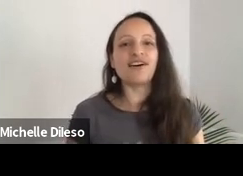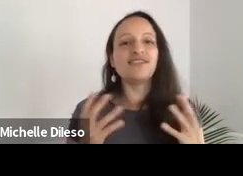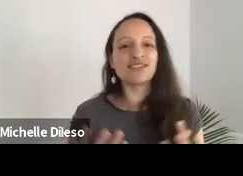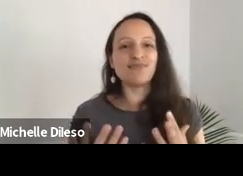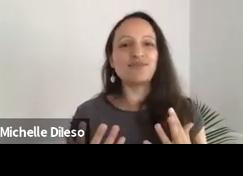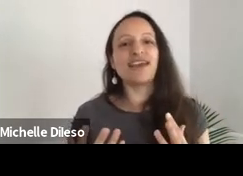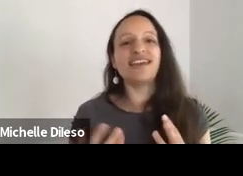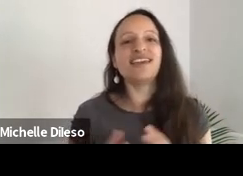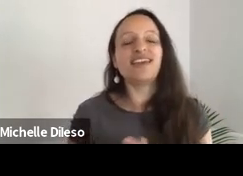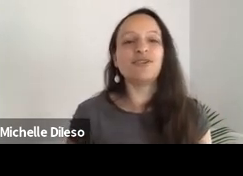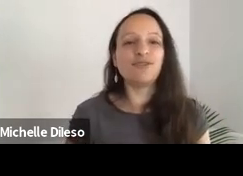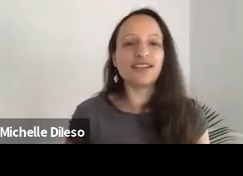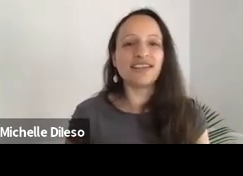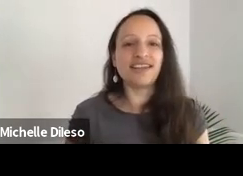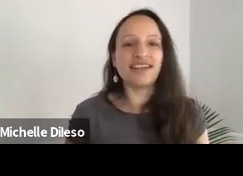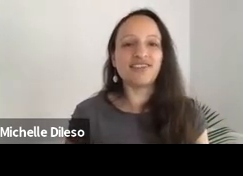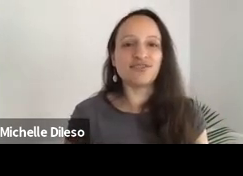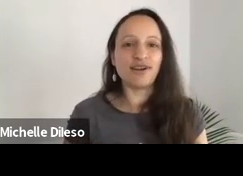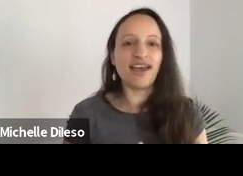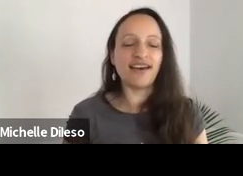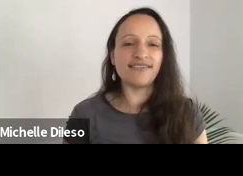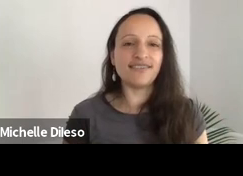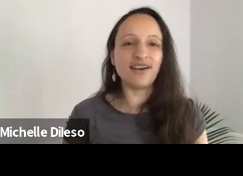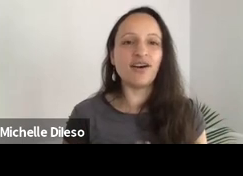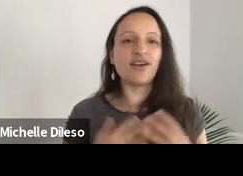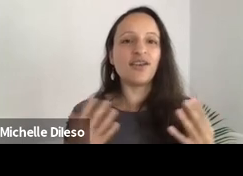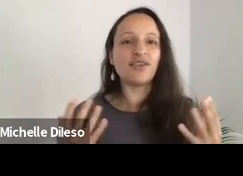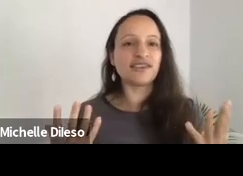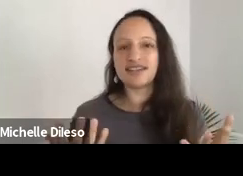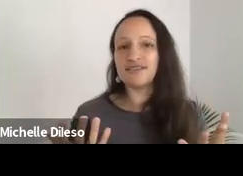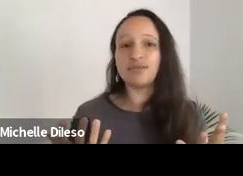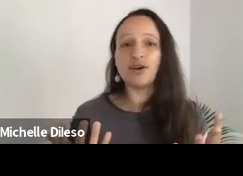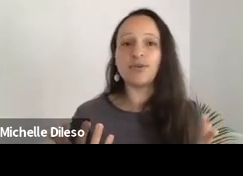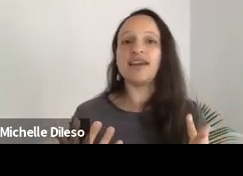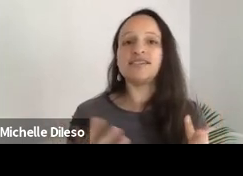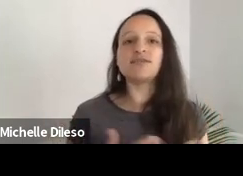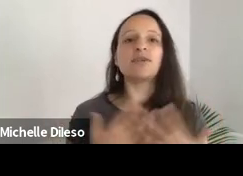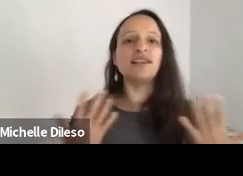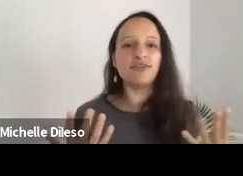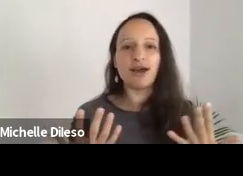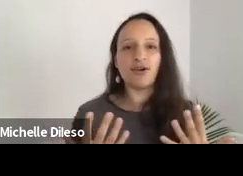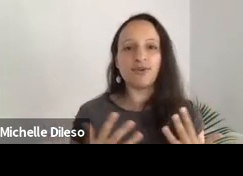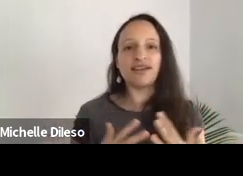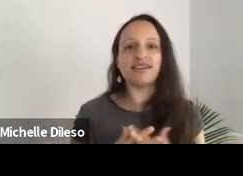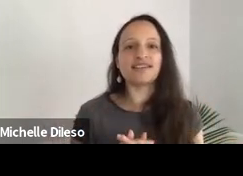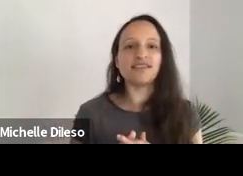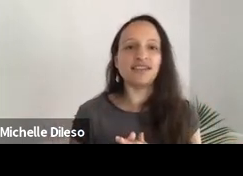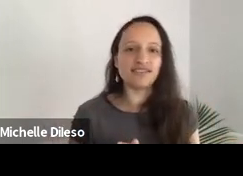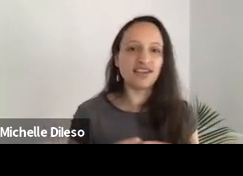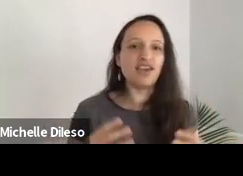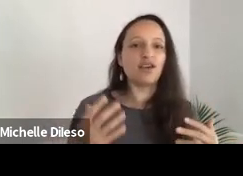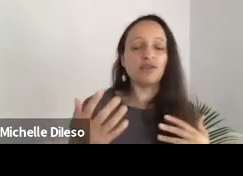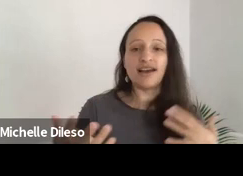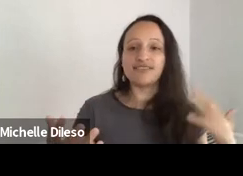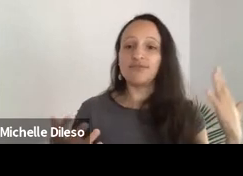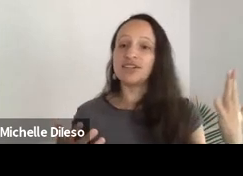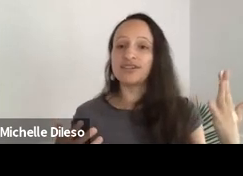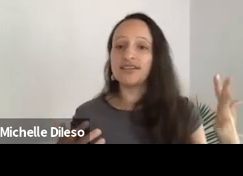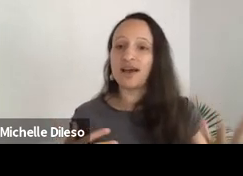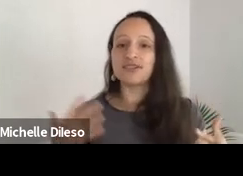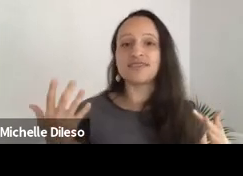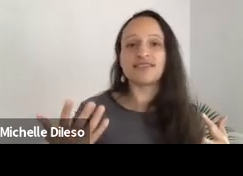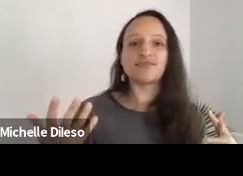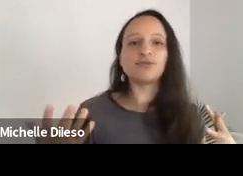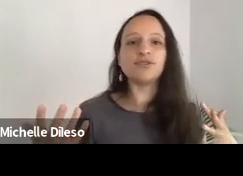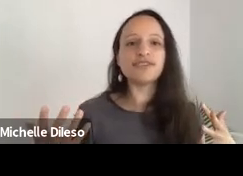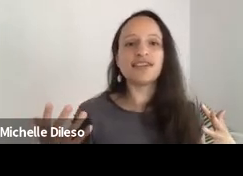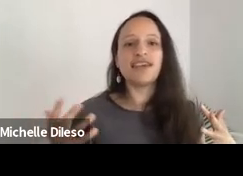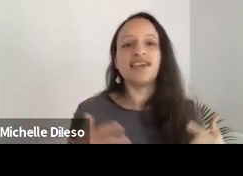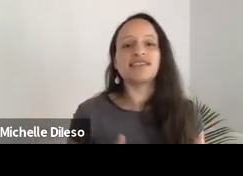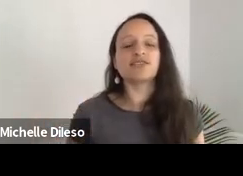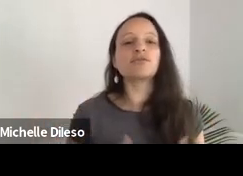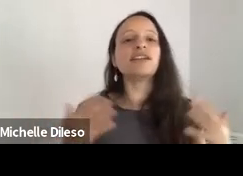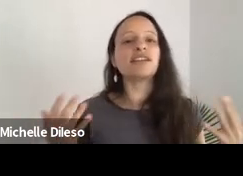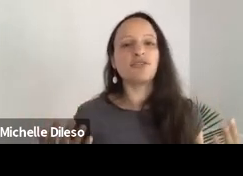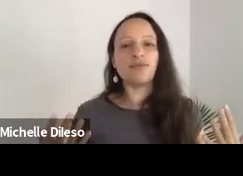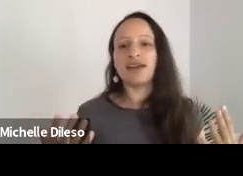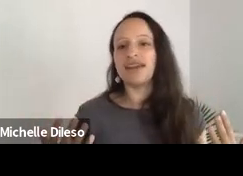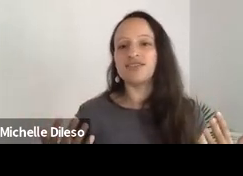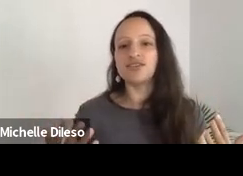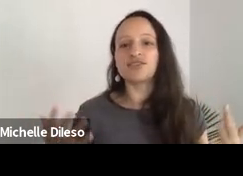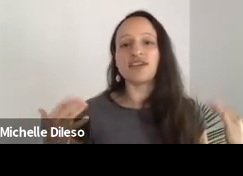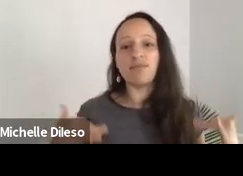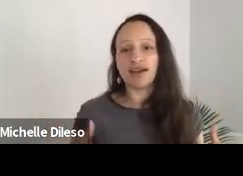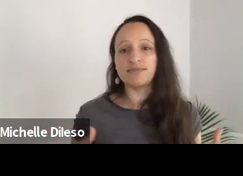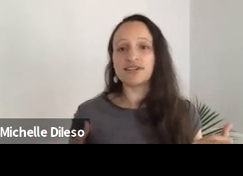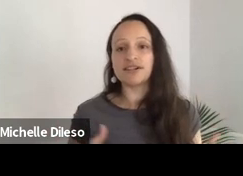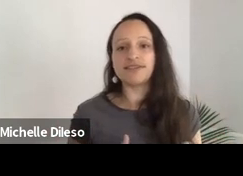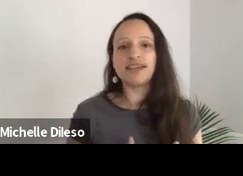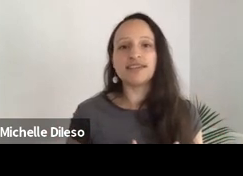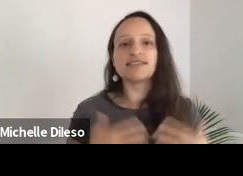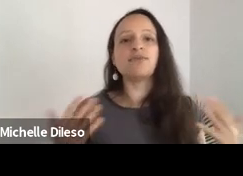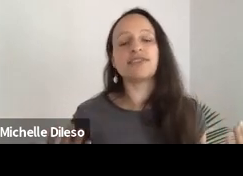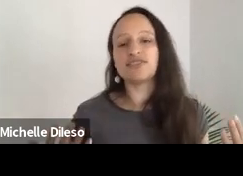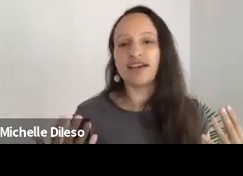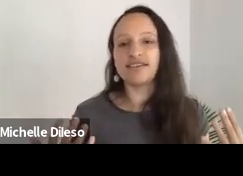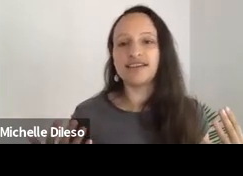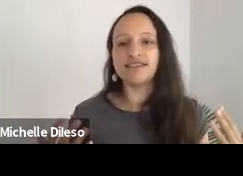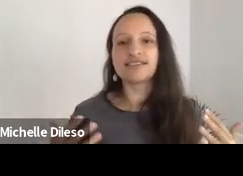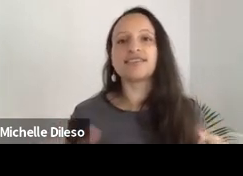So with all of this mud play, we really just want to have this activity be open ended and what we love about open ended activities with lots of material options lots of tools, is it's a really great way again to step back observe, see what the child